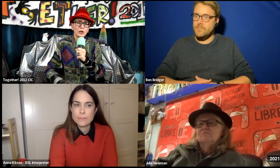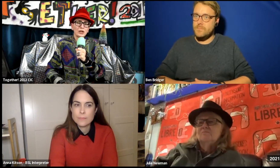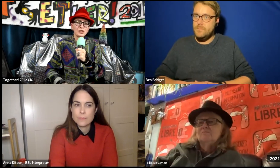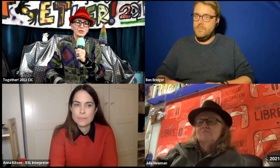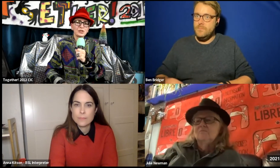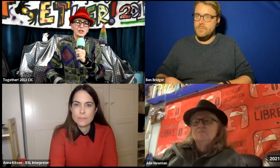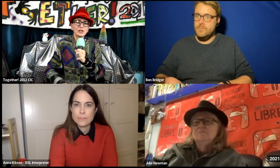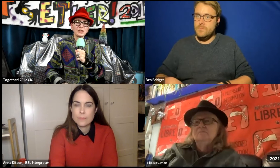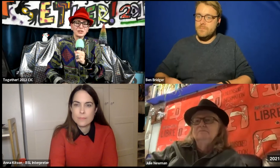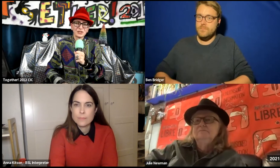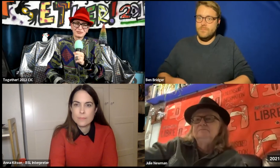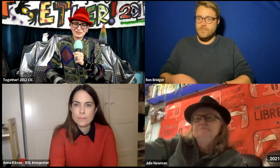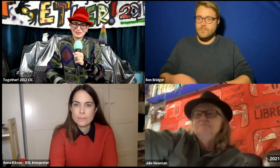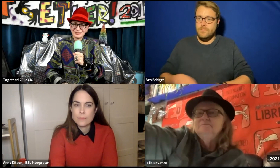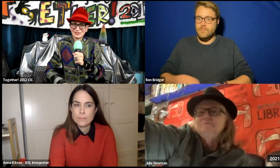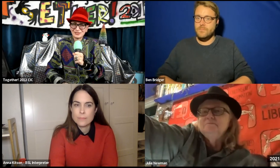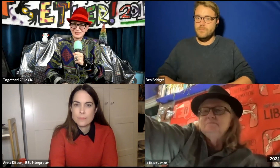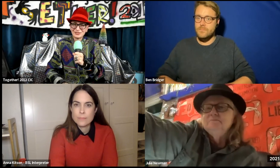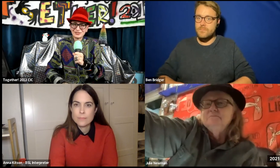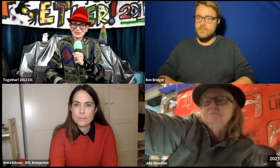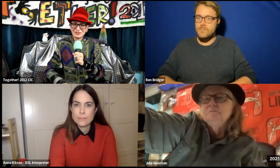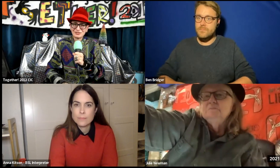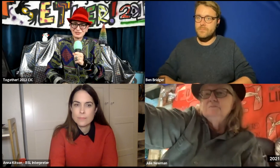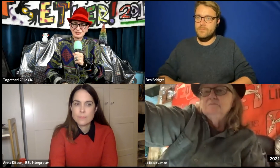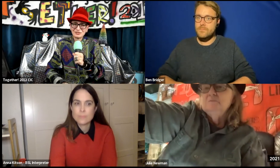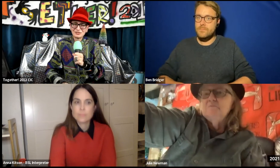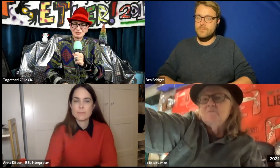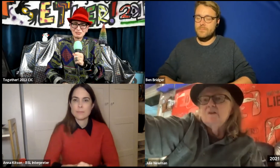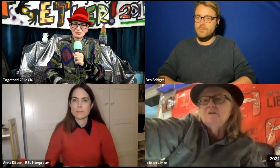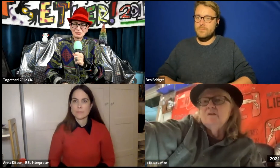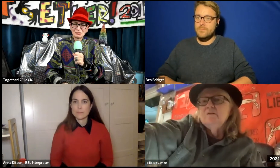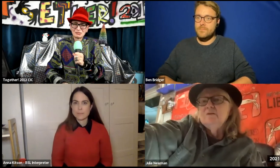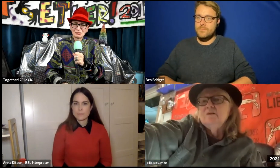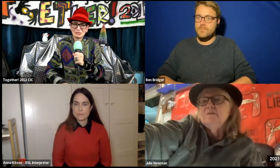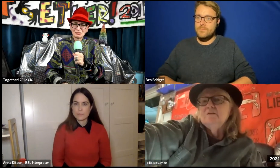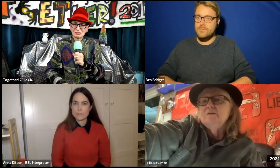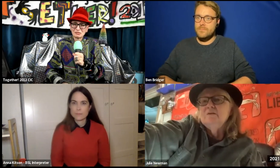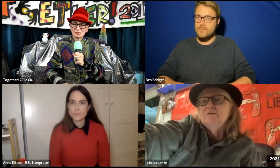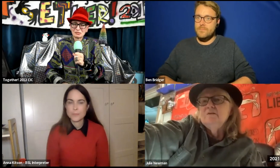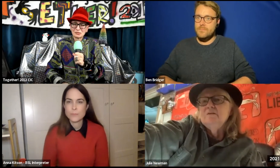Goodness.